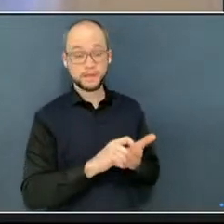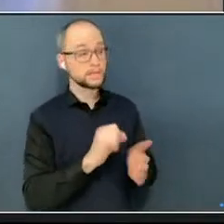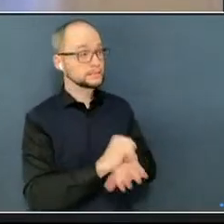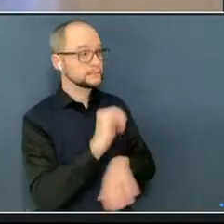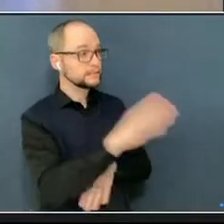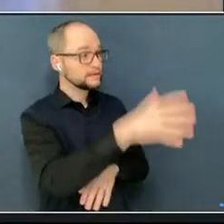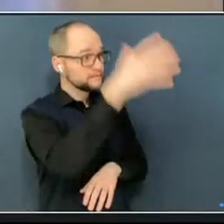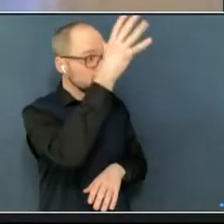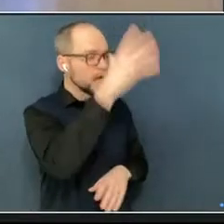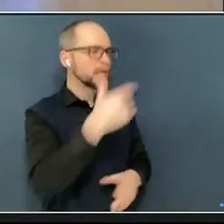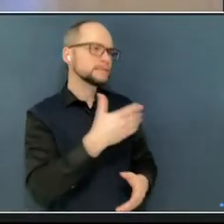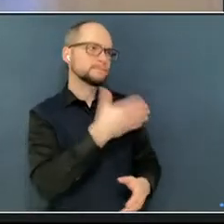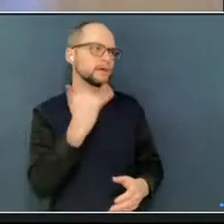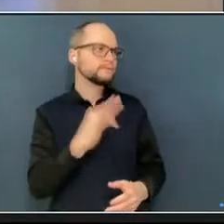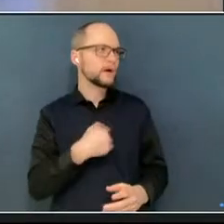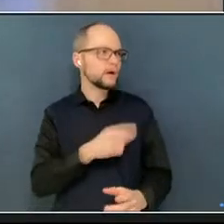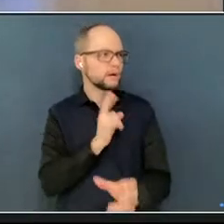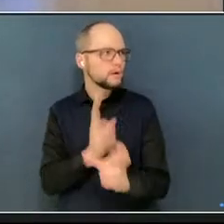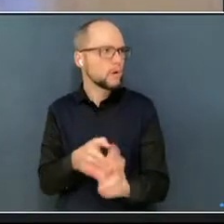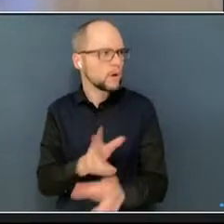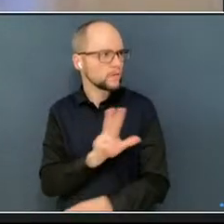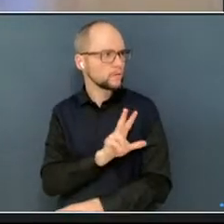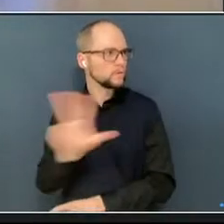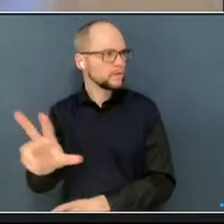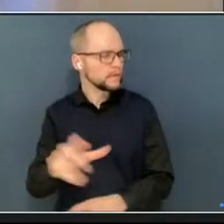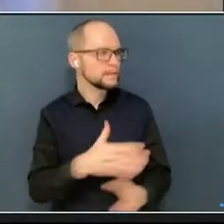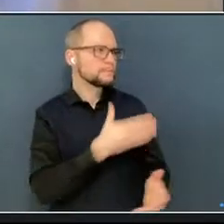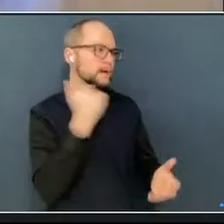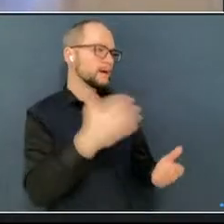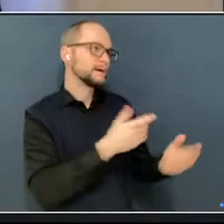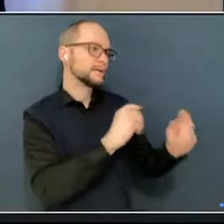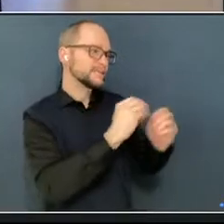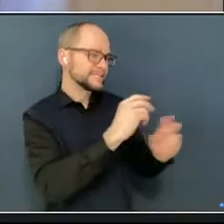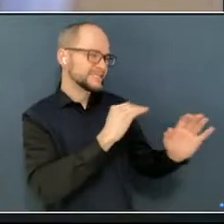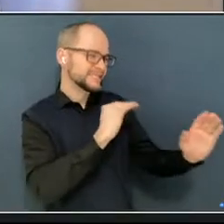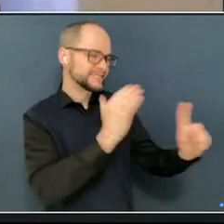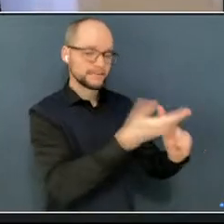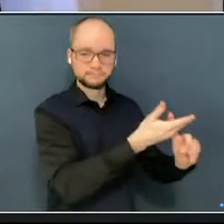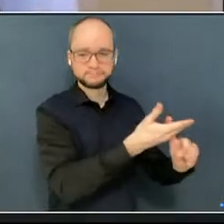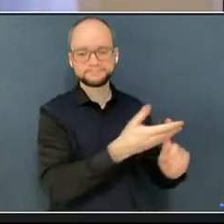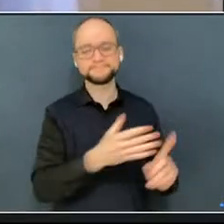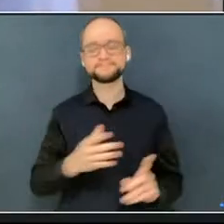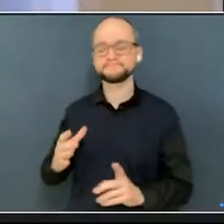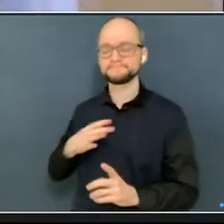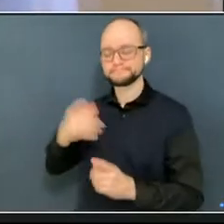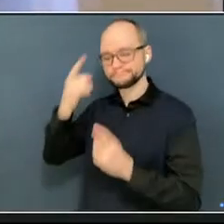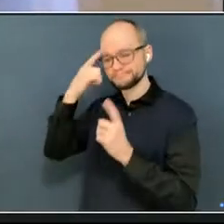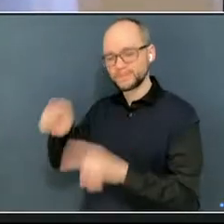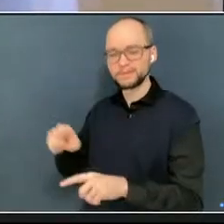He agrees to help me with the trip. And for the next several months Charlie, John and myself,